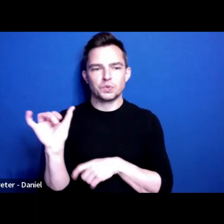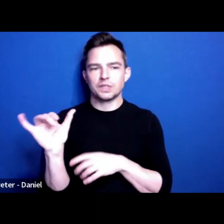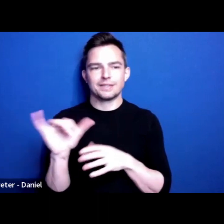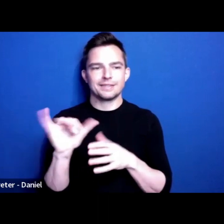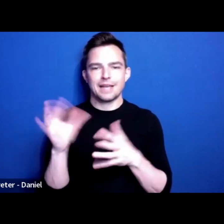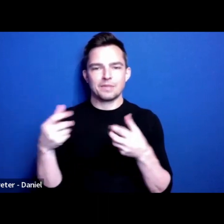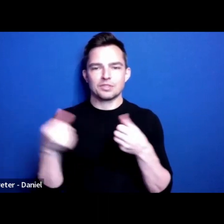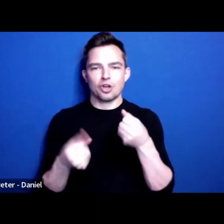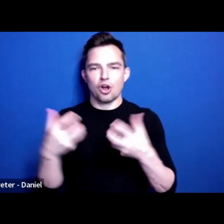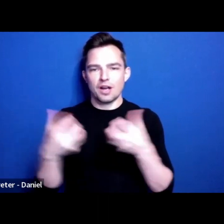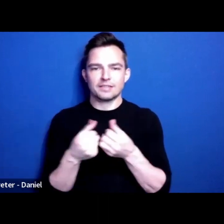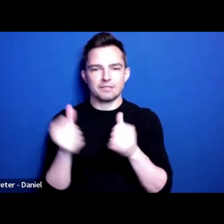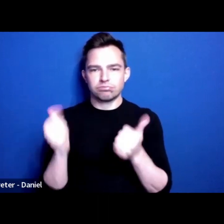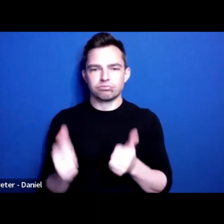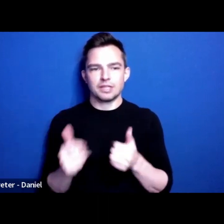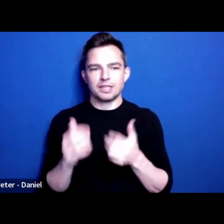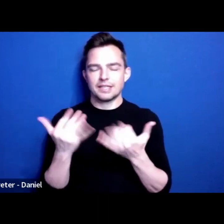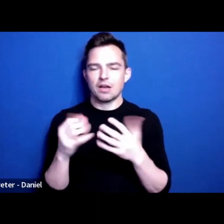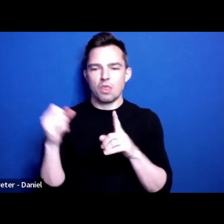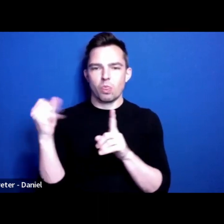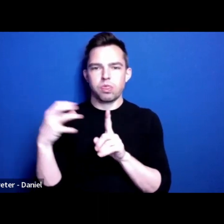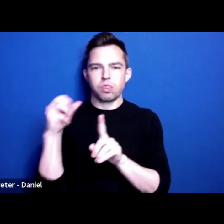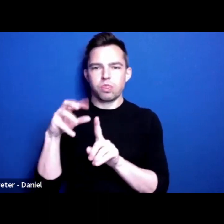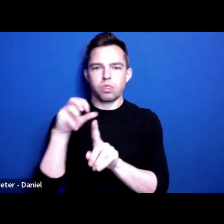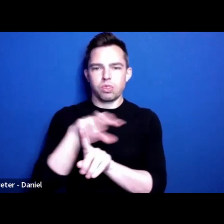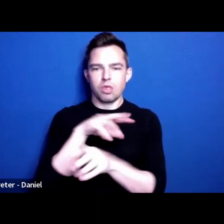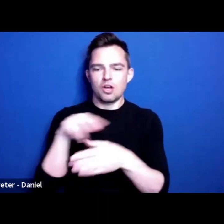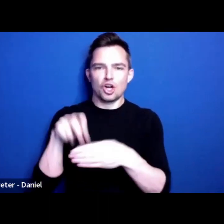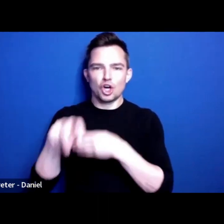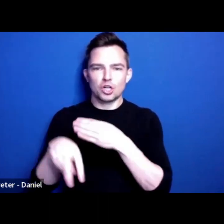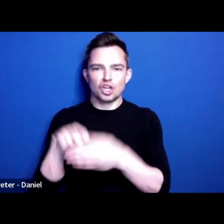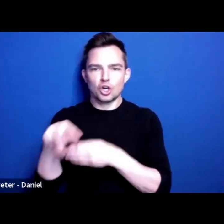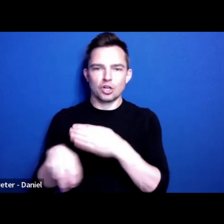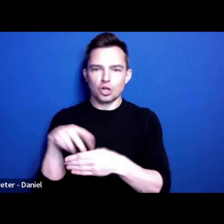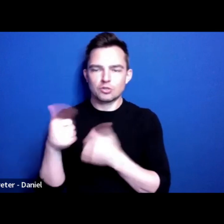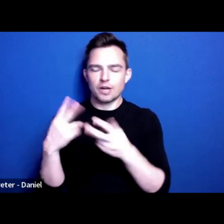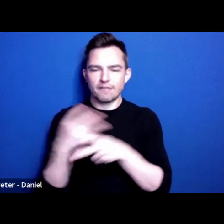wreck. So now, I'm dealing with all of these different hurdles, and trying to figure it out. All